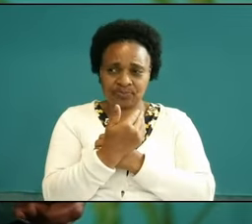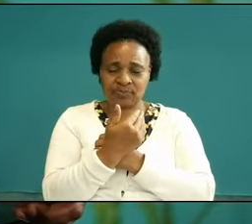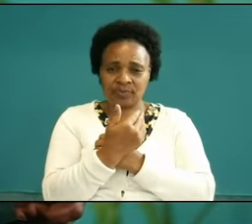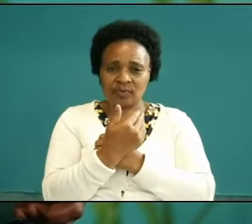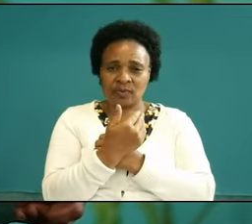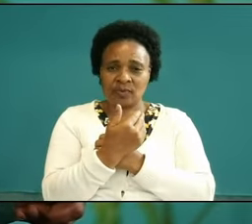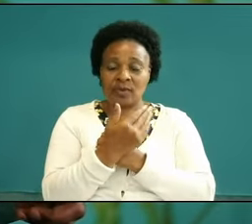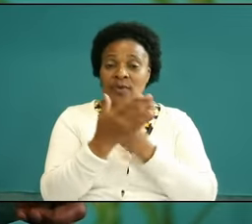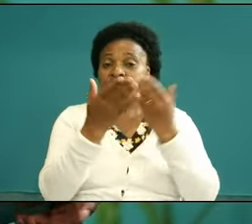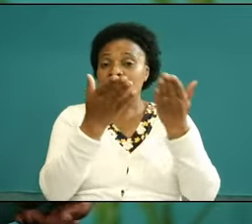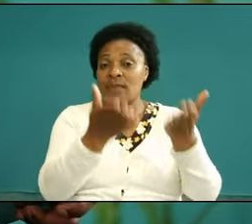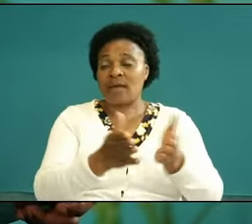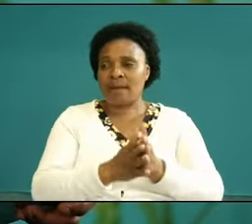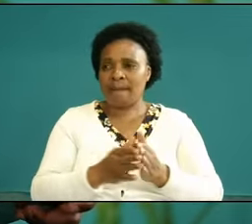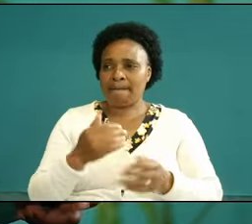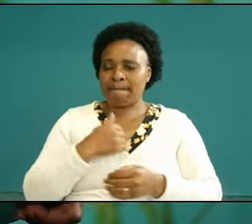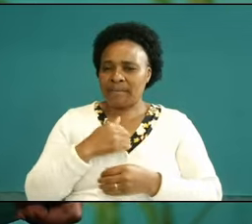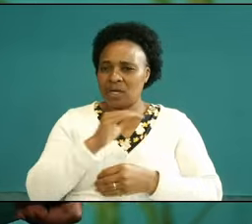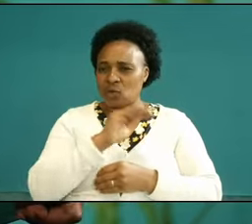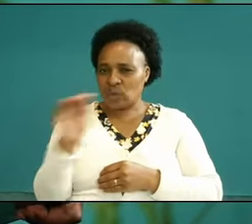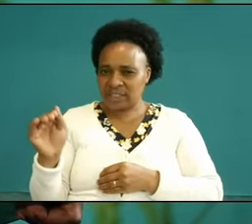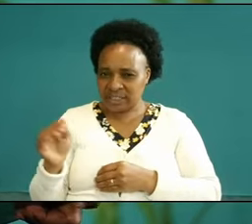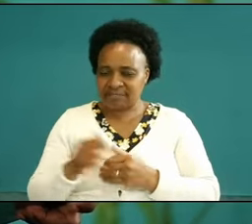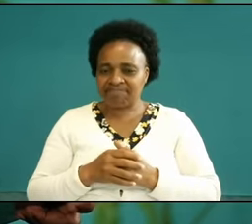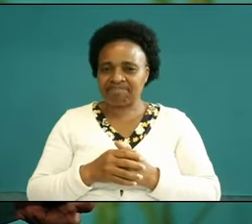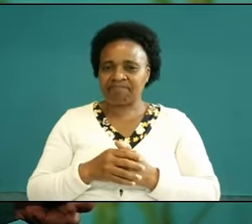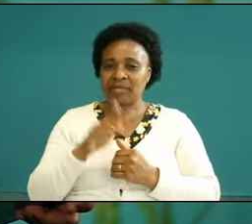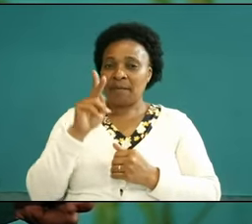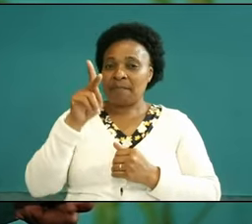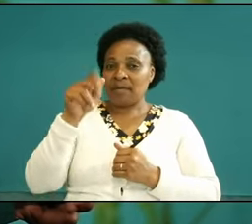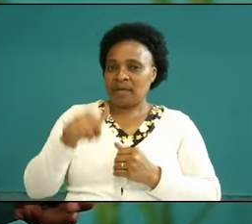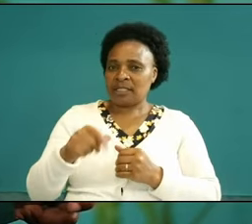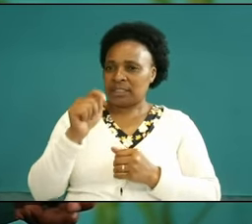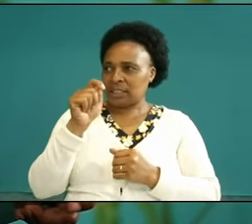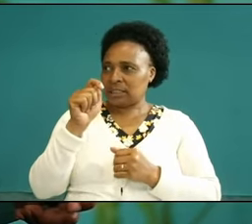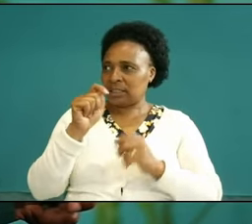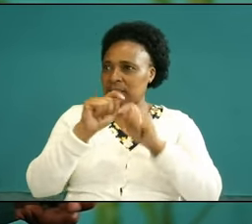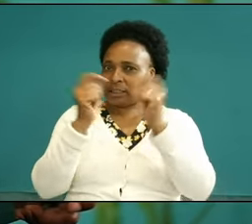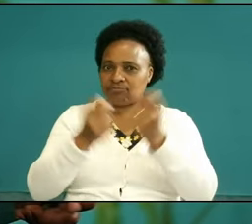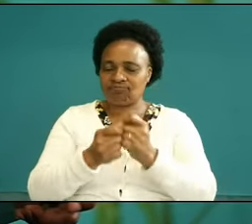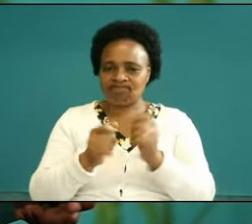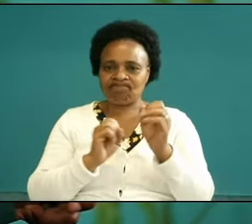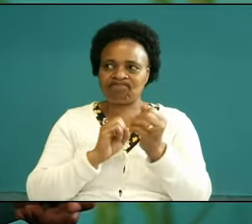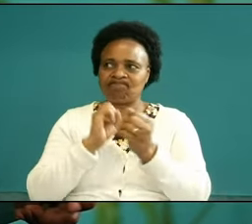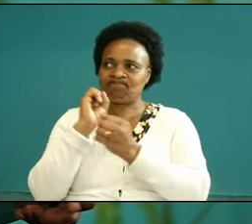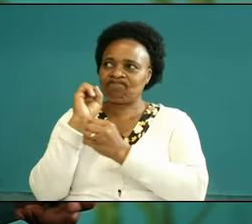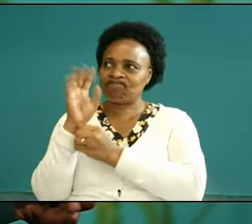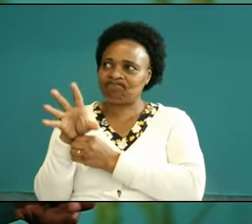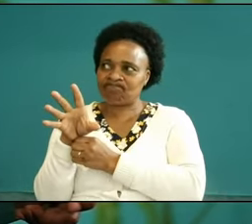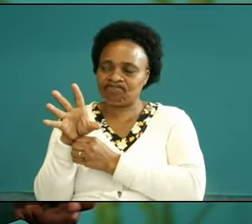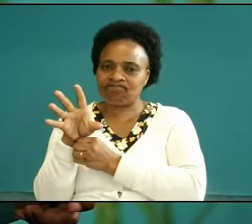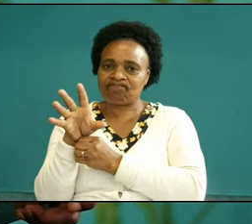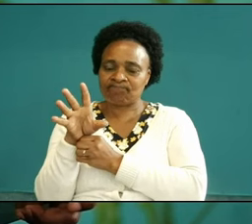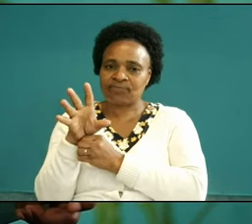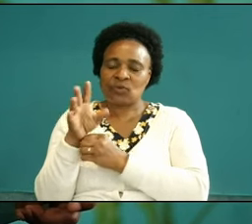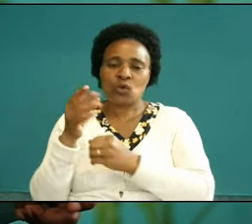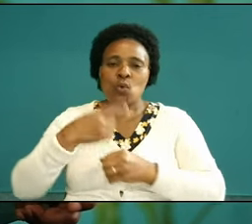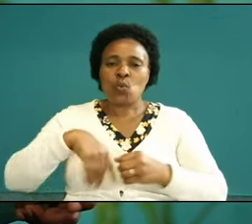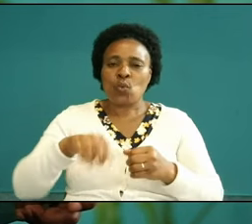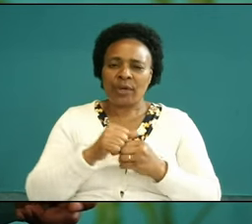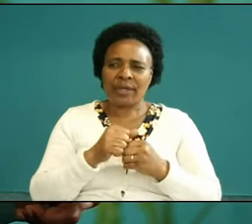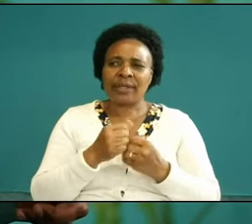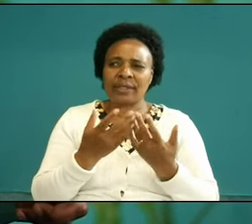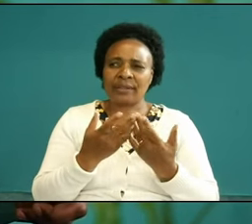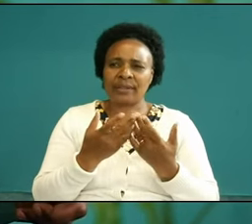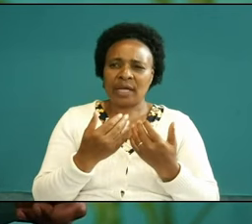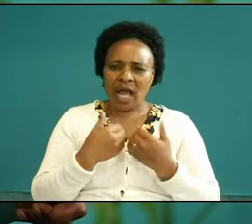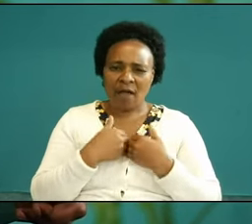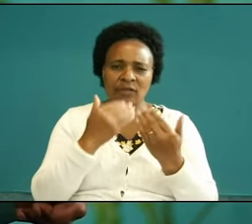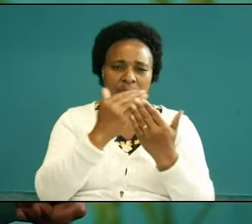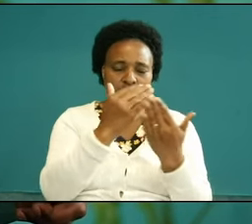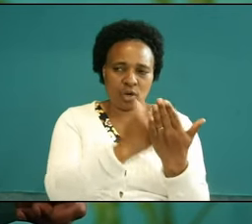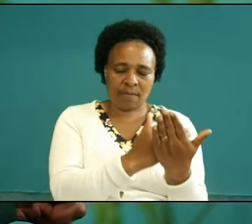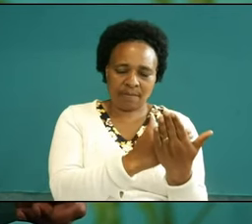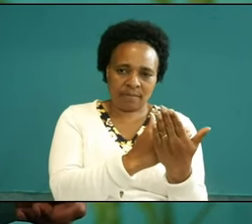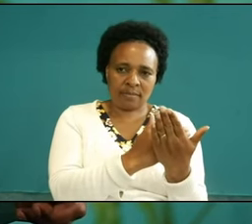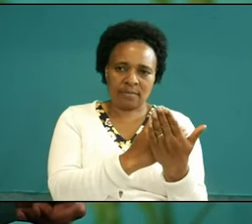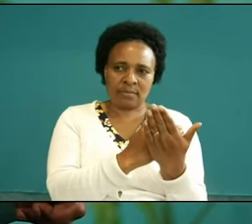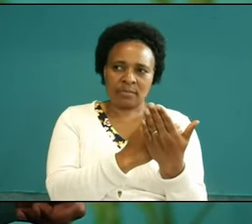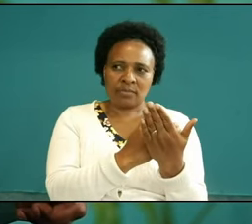the you know the PA team to project that one um we I seek to have a program that will be running